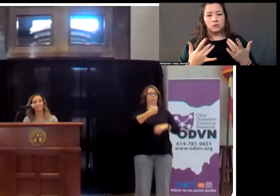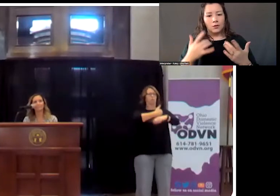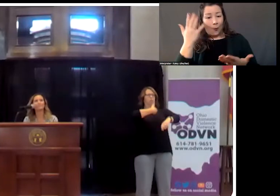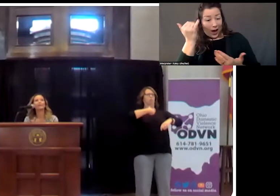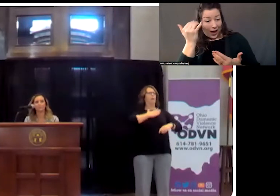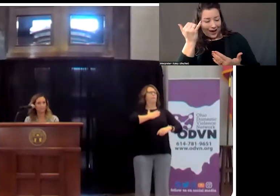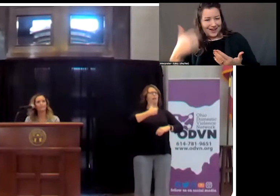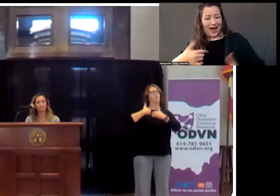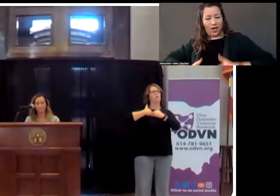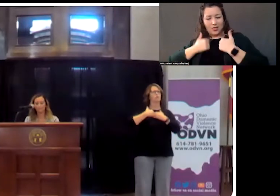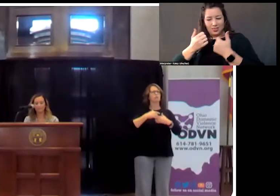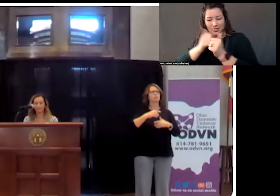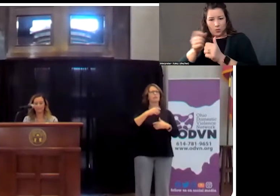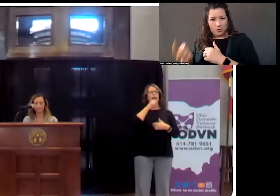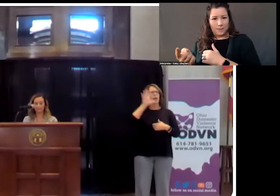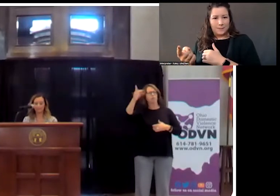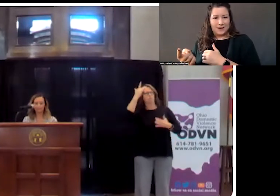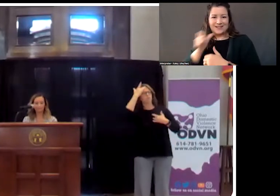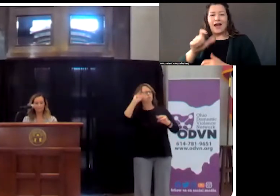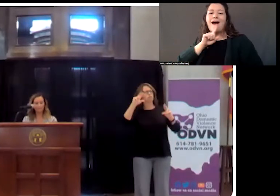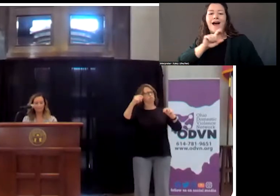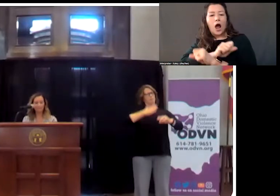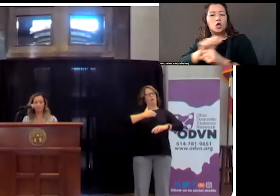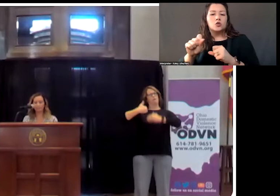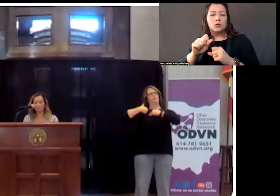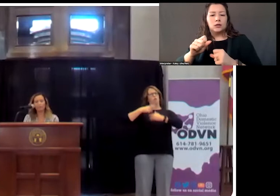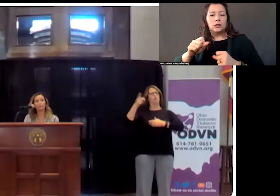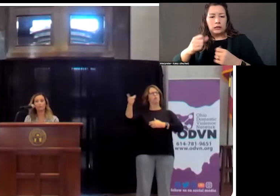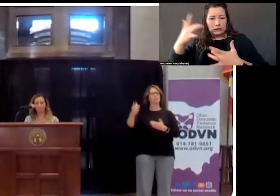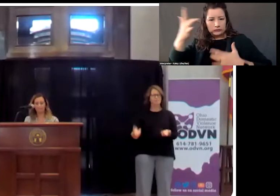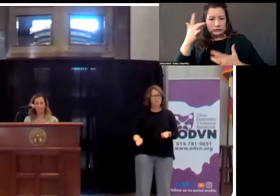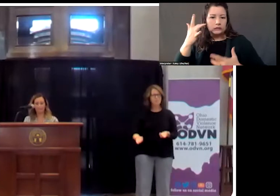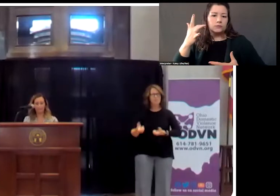He wasn't actually sick, so he said he no longer needed medicated.